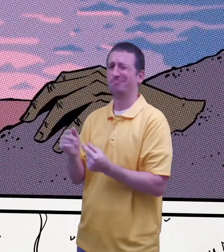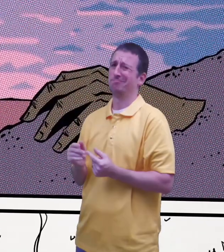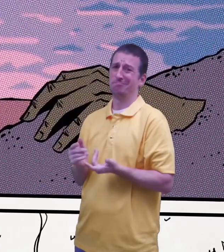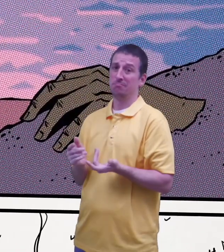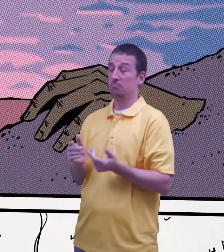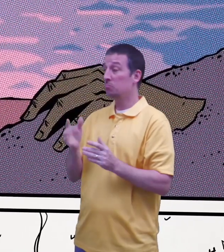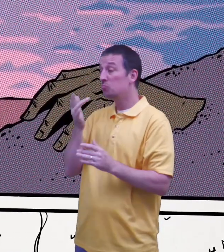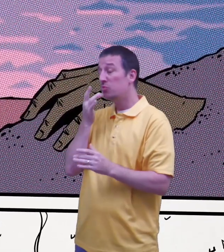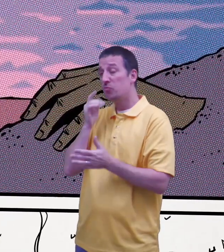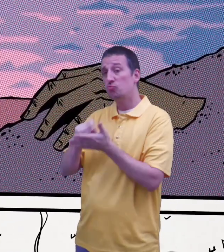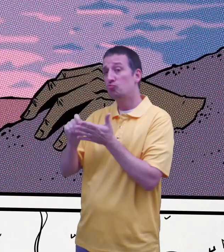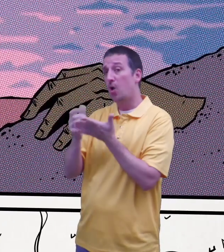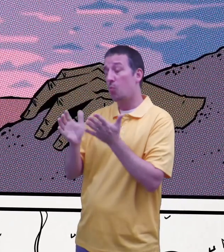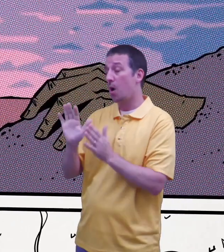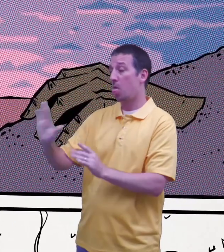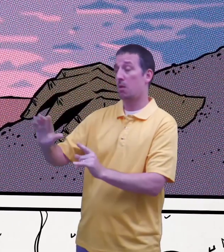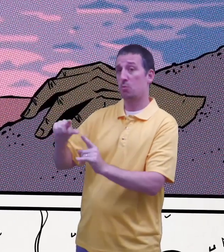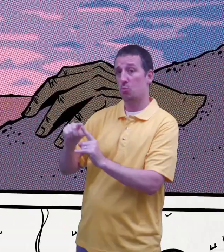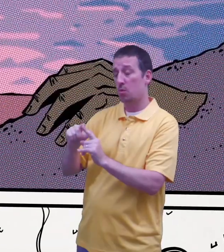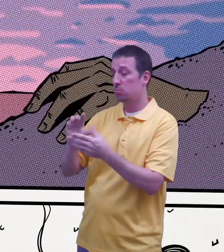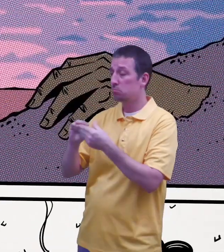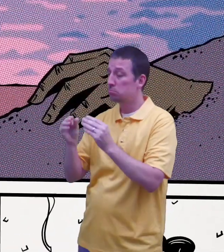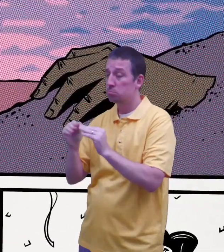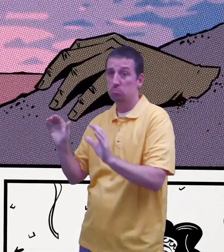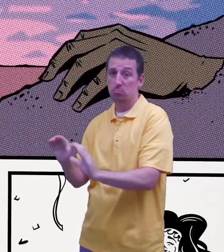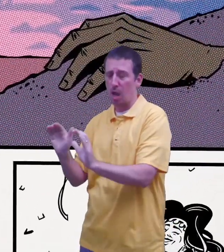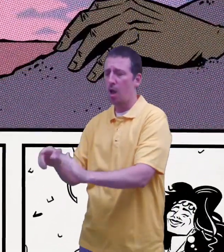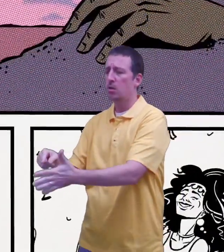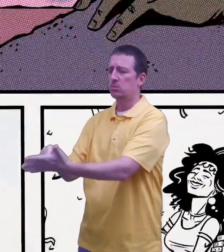character’s words and actions reveal their motives